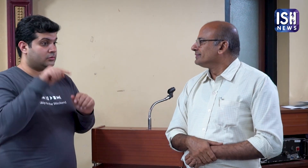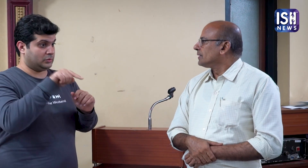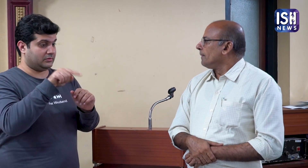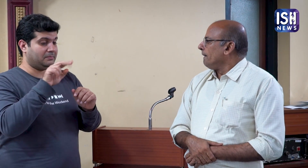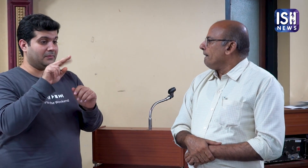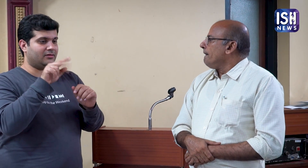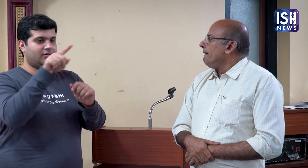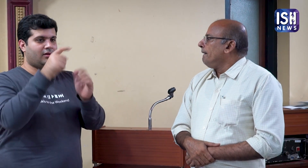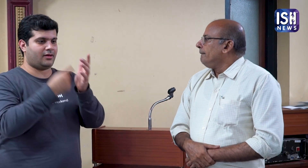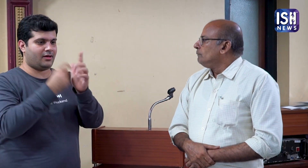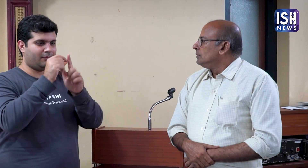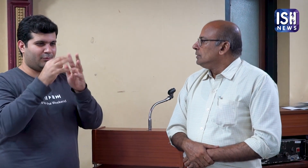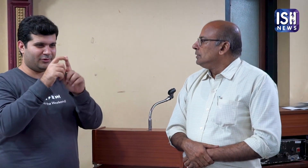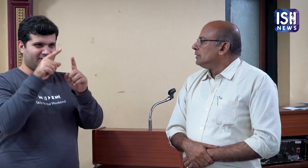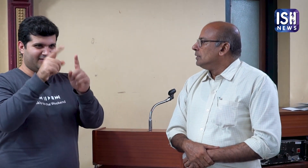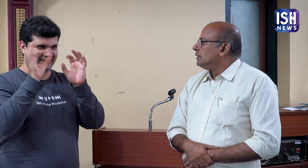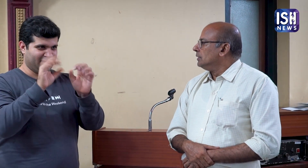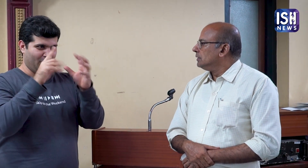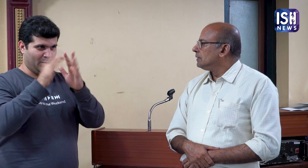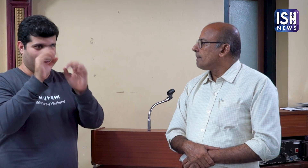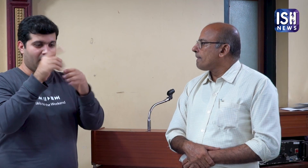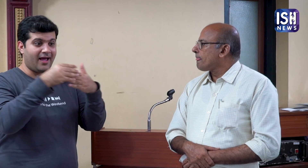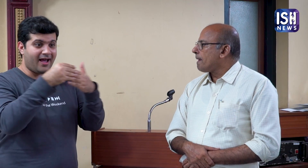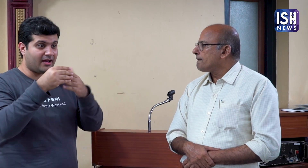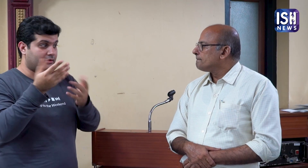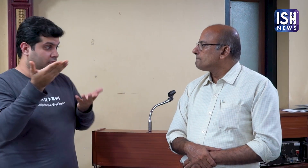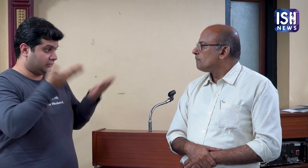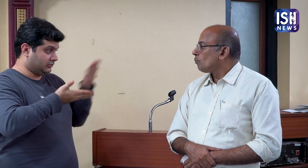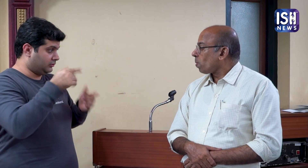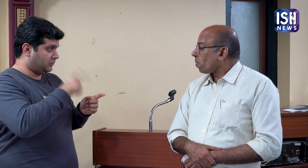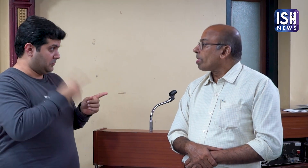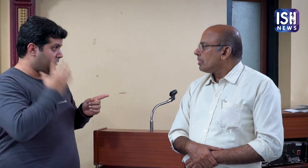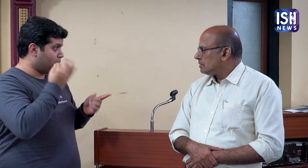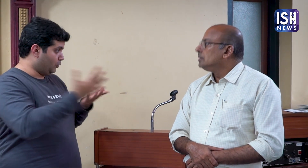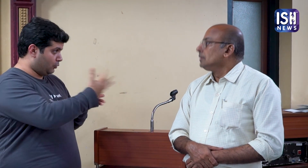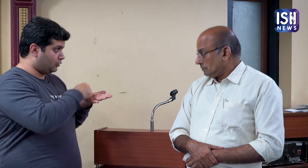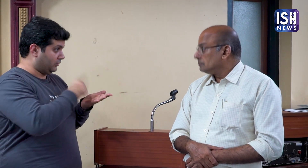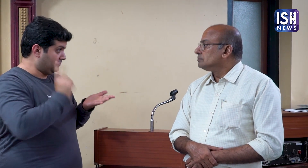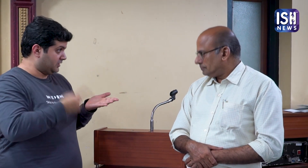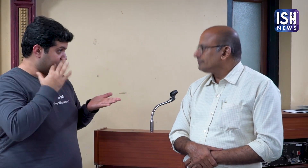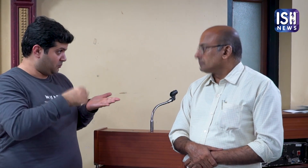So are these recommendations important.